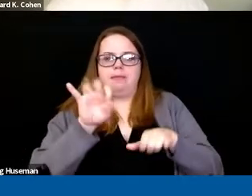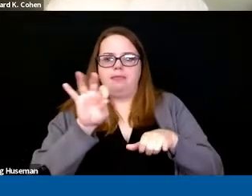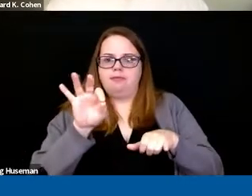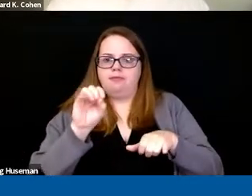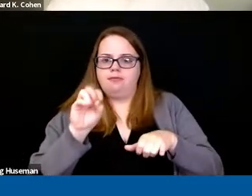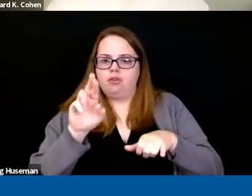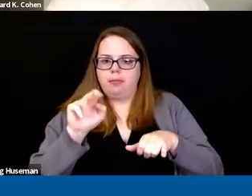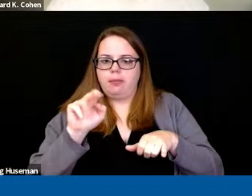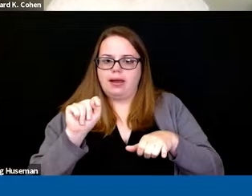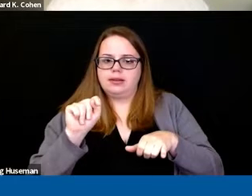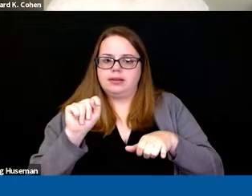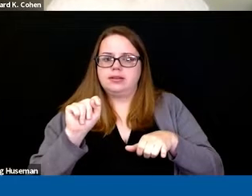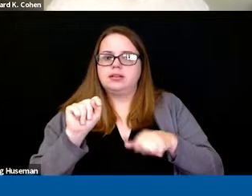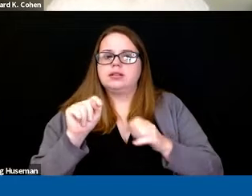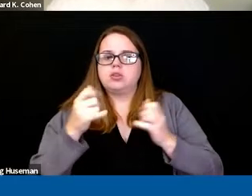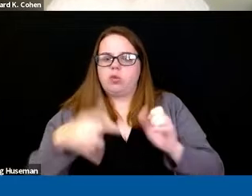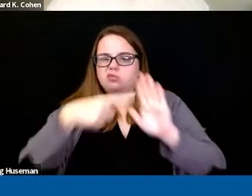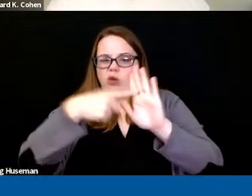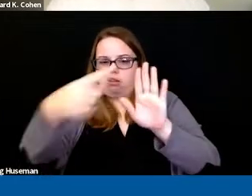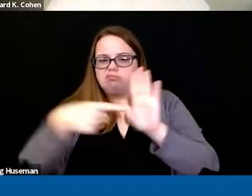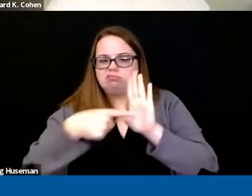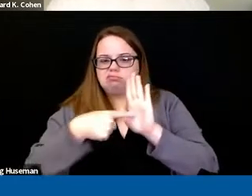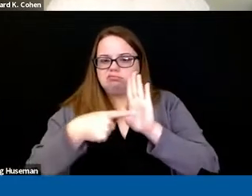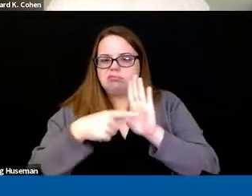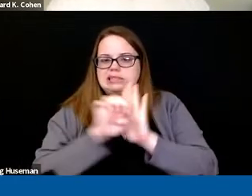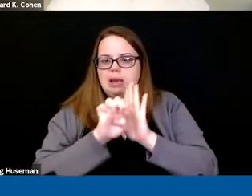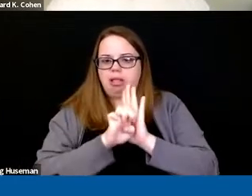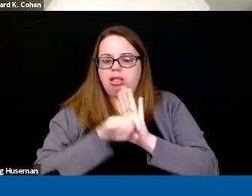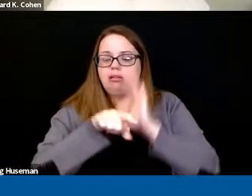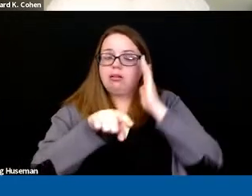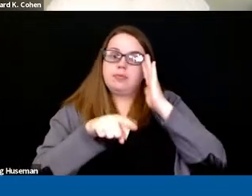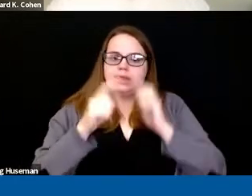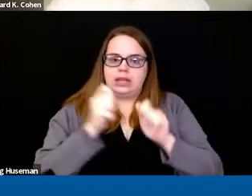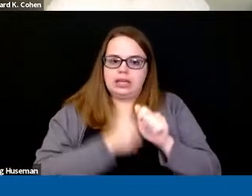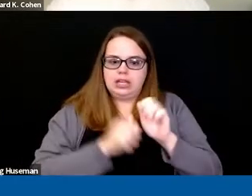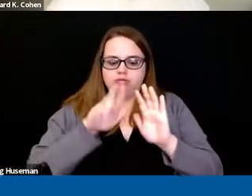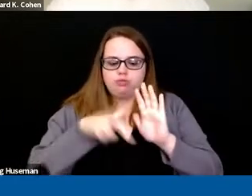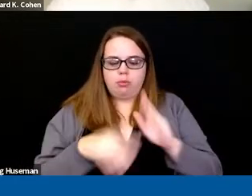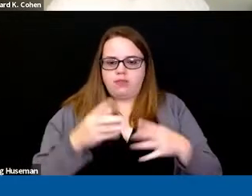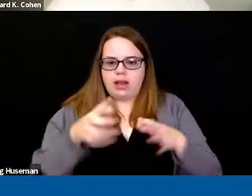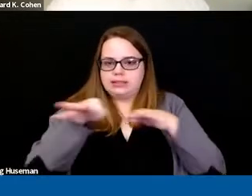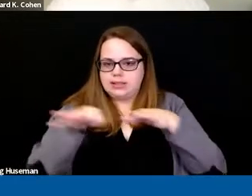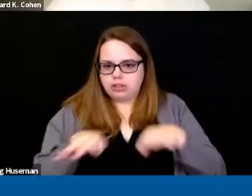the button role definitions as an example. Each role provides a definition and information on usage.